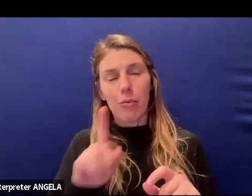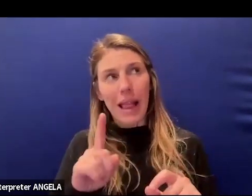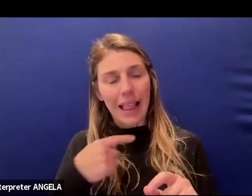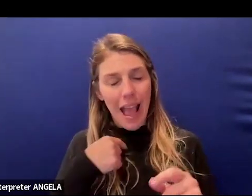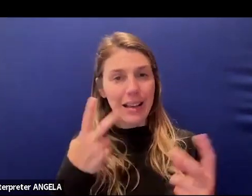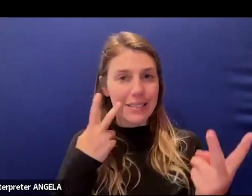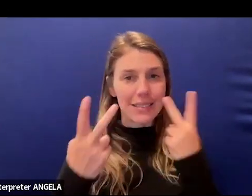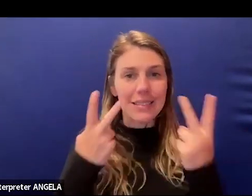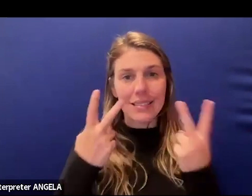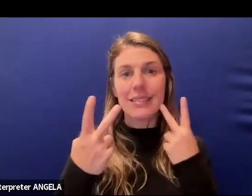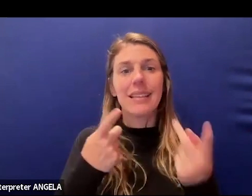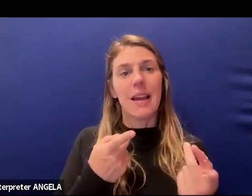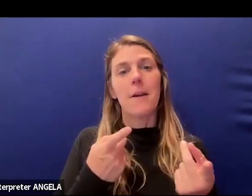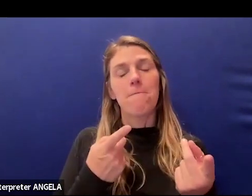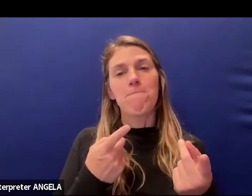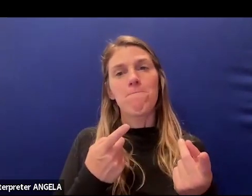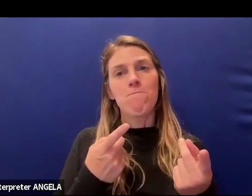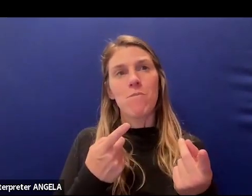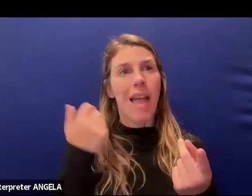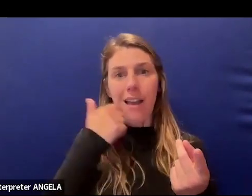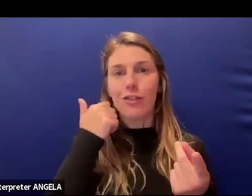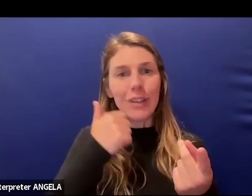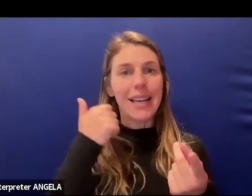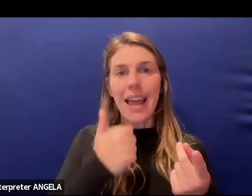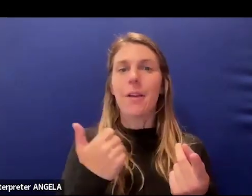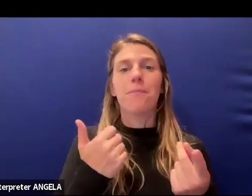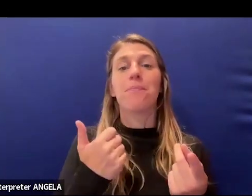that I was seeing on a day-to-day basis.